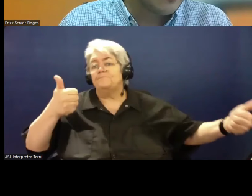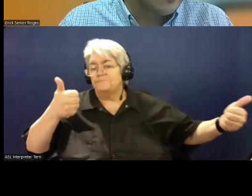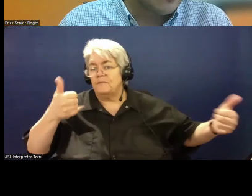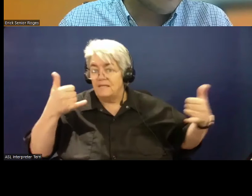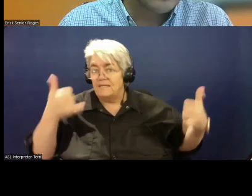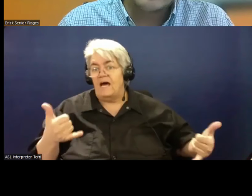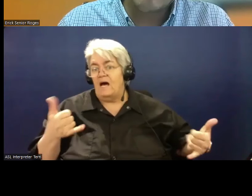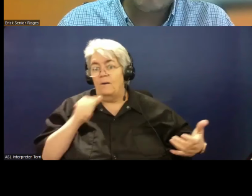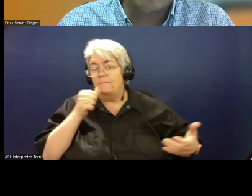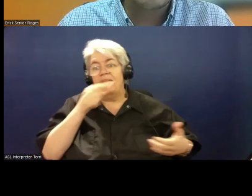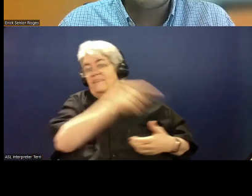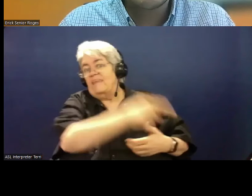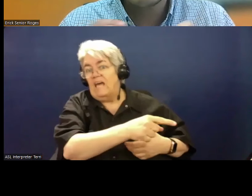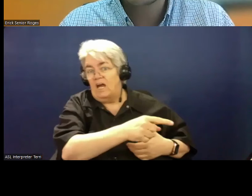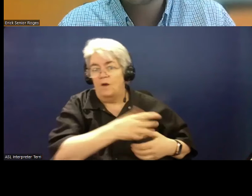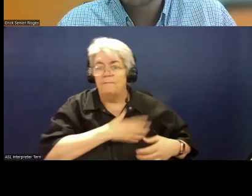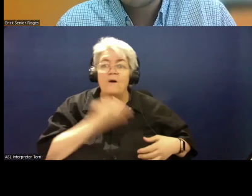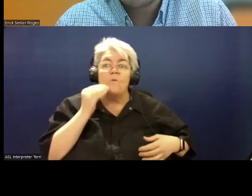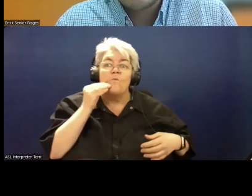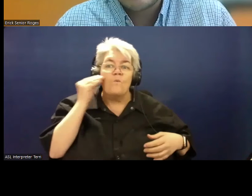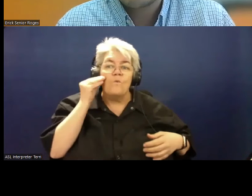HERE. THIS IS CRUCIAL WITH THE